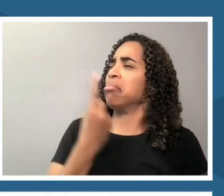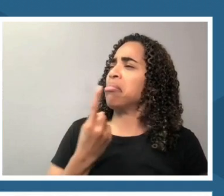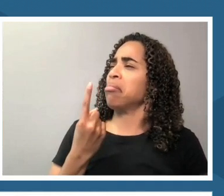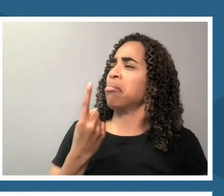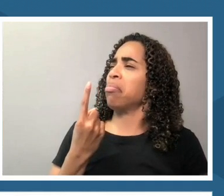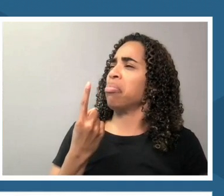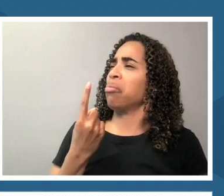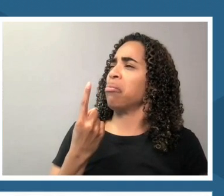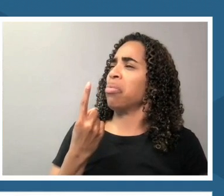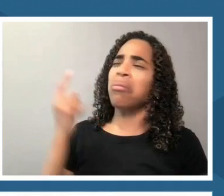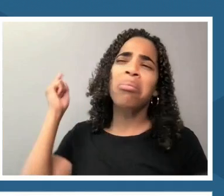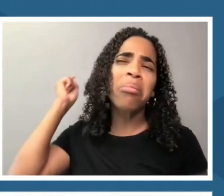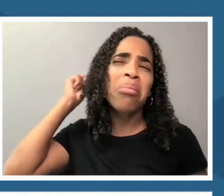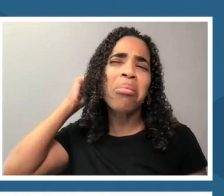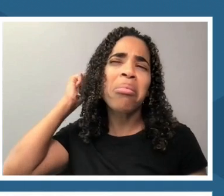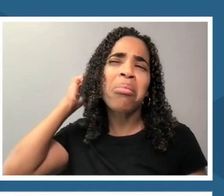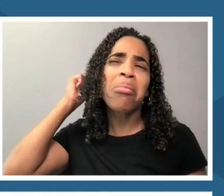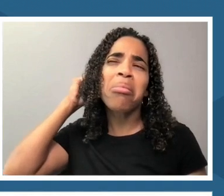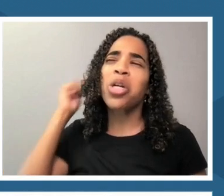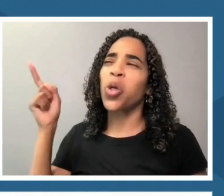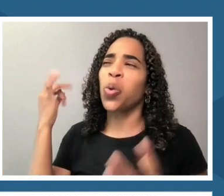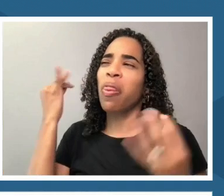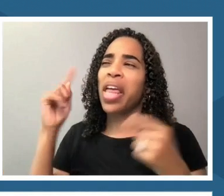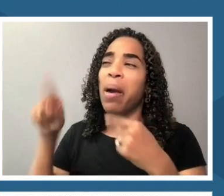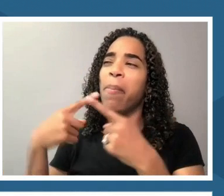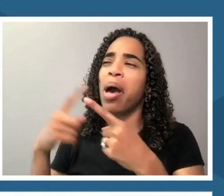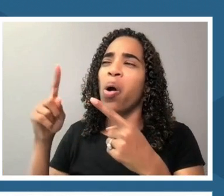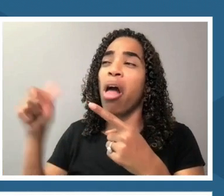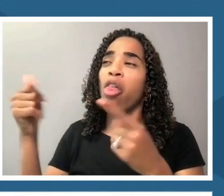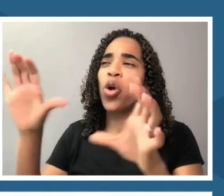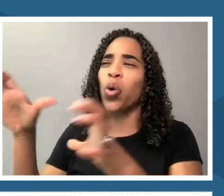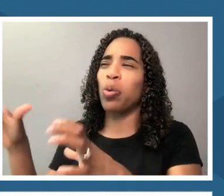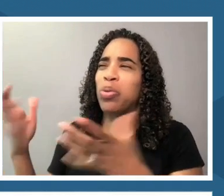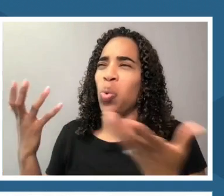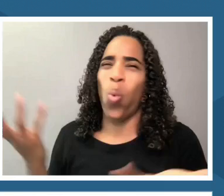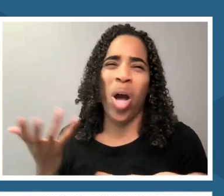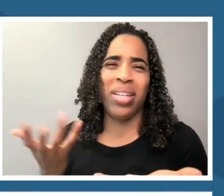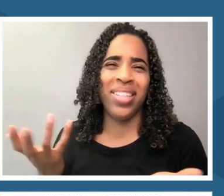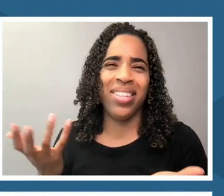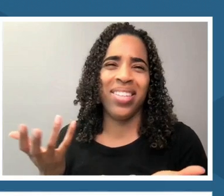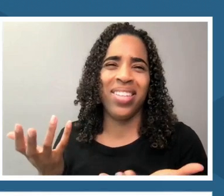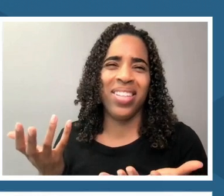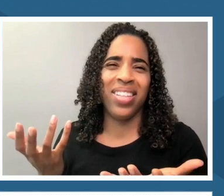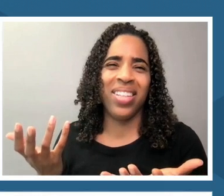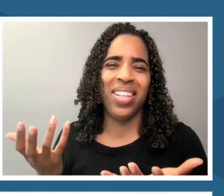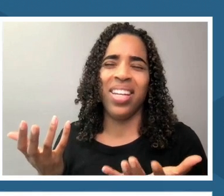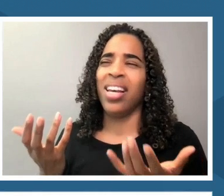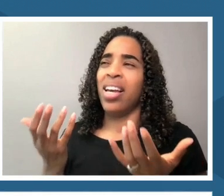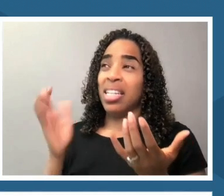subconsciously be thinking about other racial groups and how does that thinking